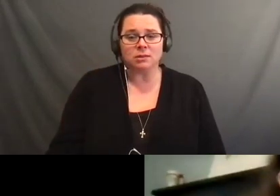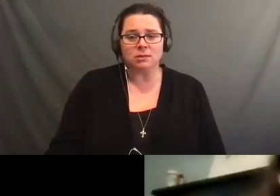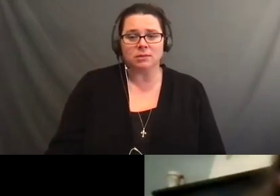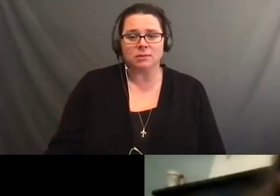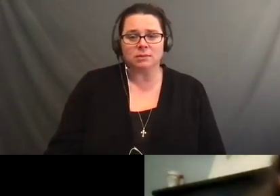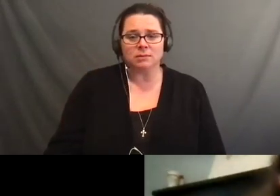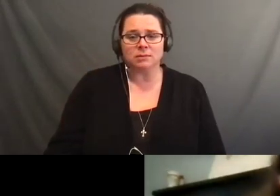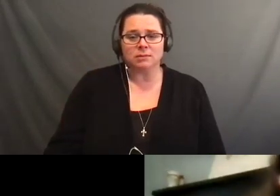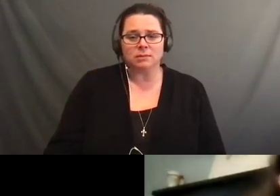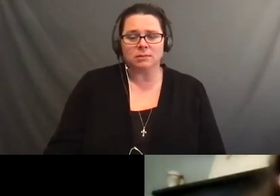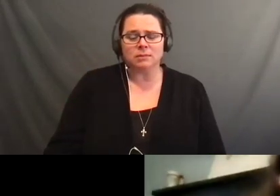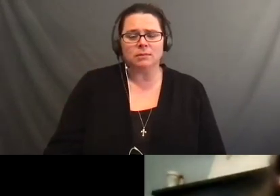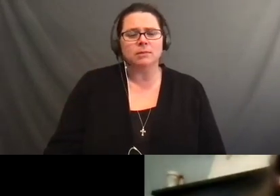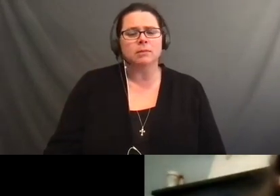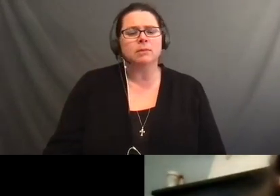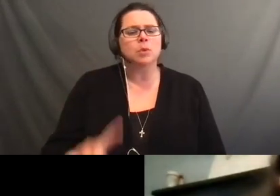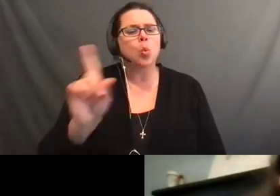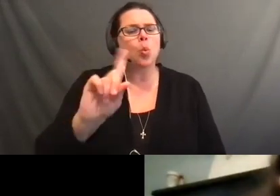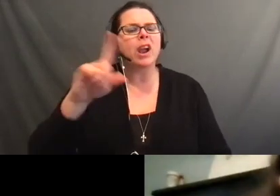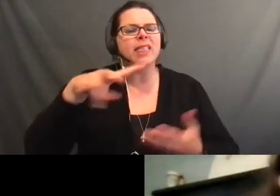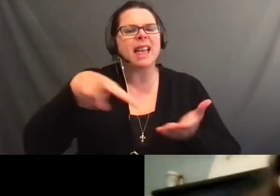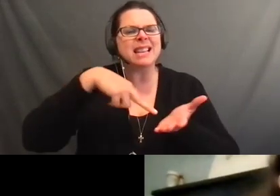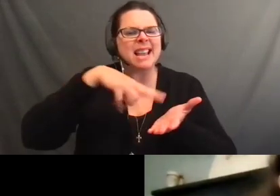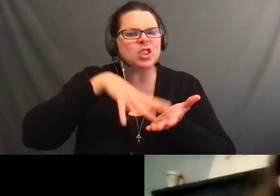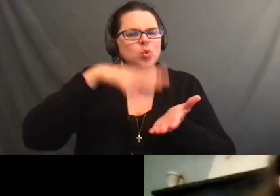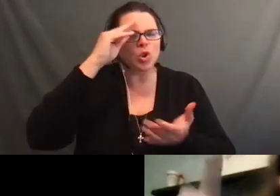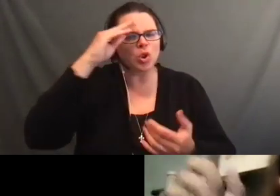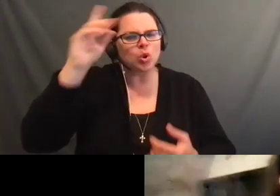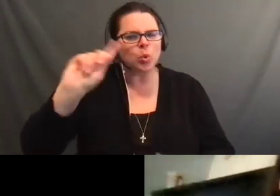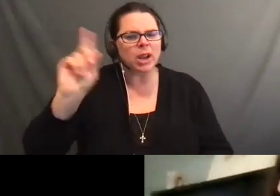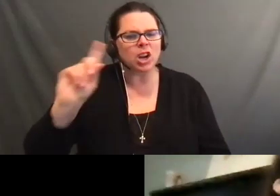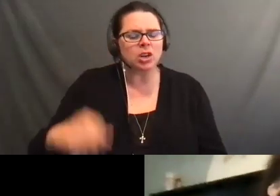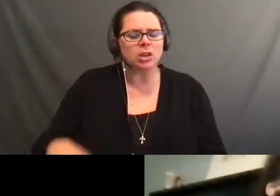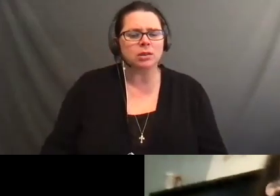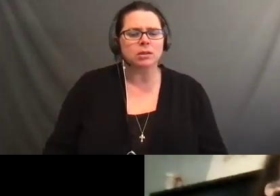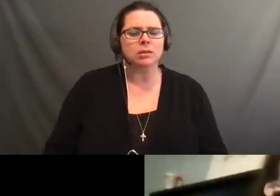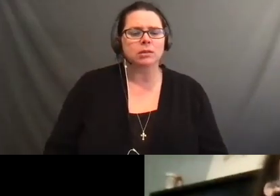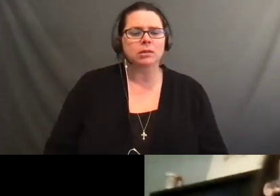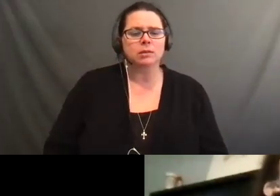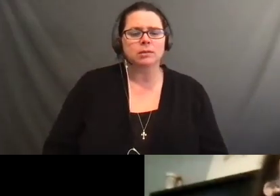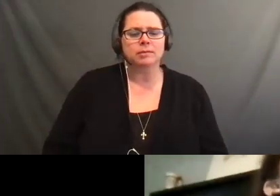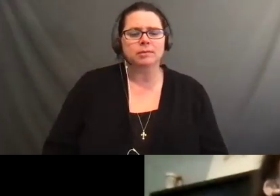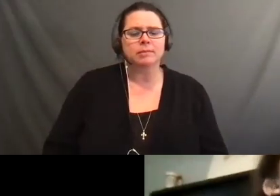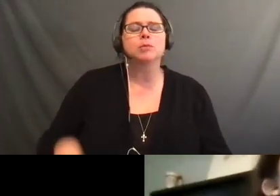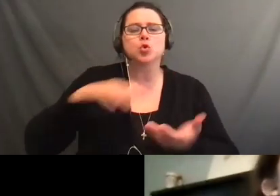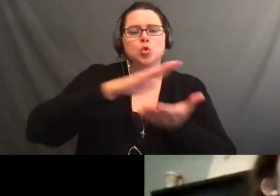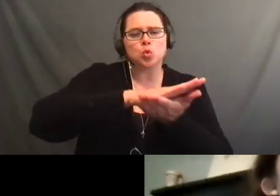Where did you learn to do the dance? >> Did you learn it at school?